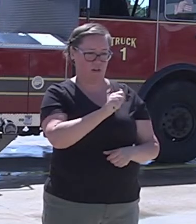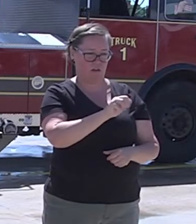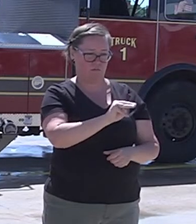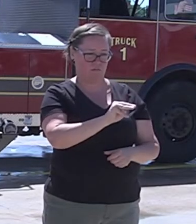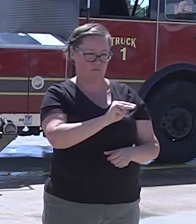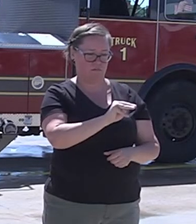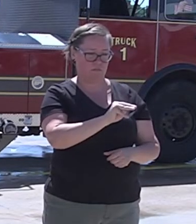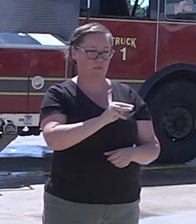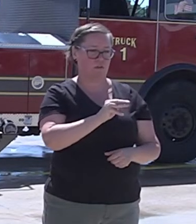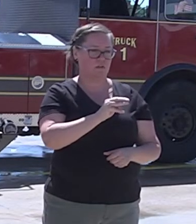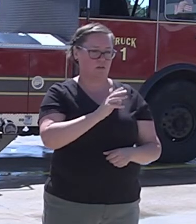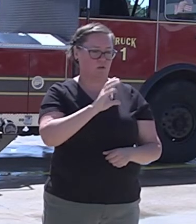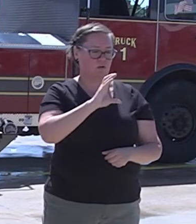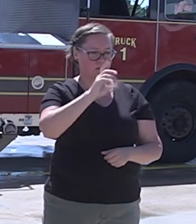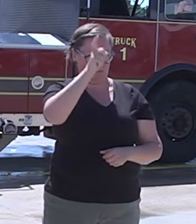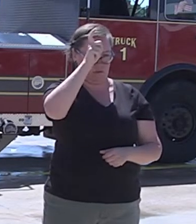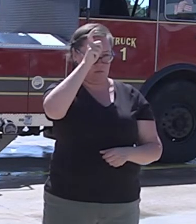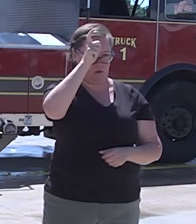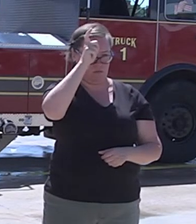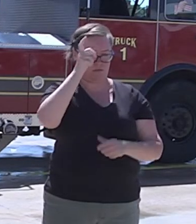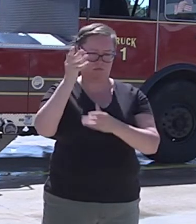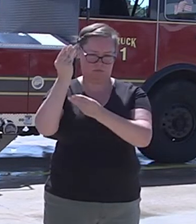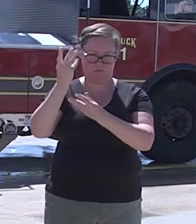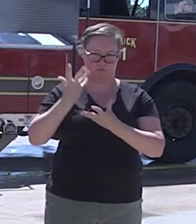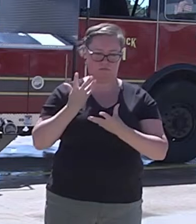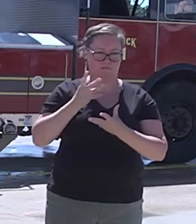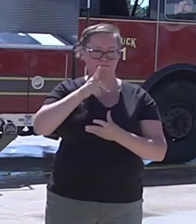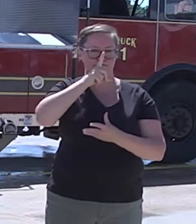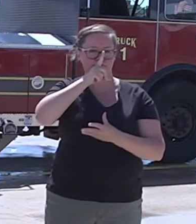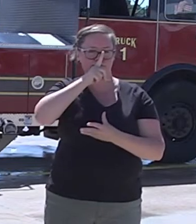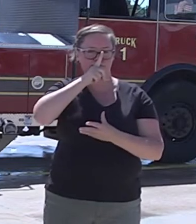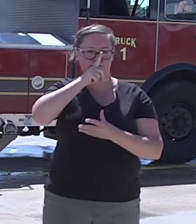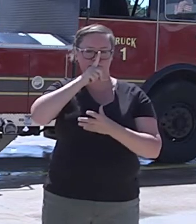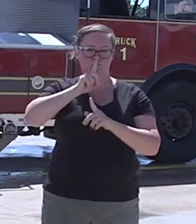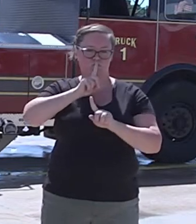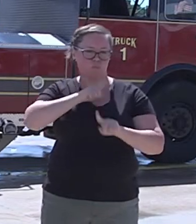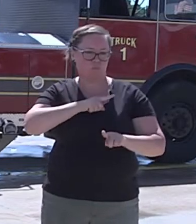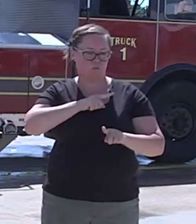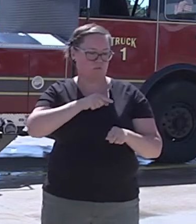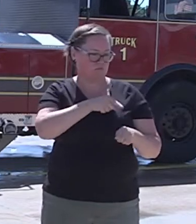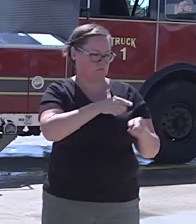witto fire department received an anonymous complaint that an individual was illegally